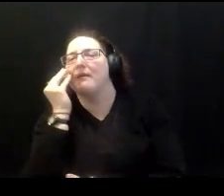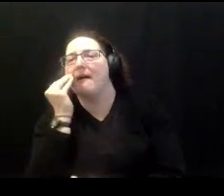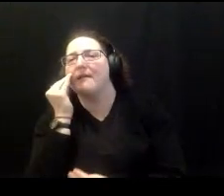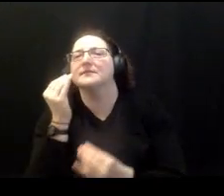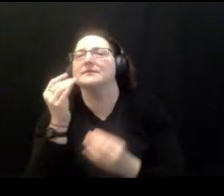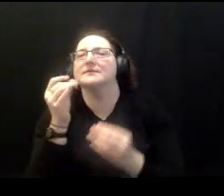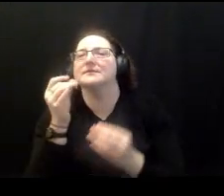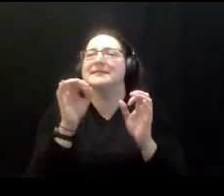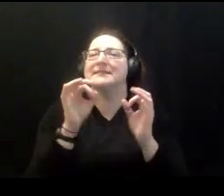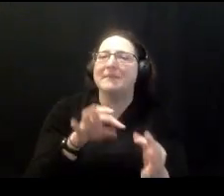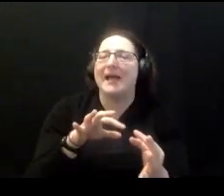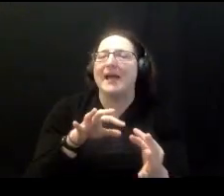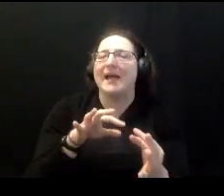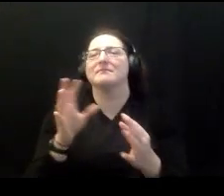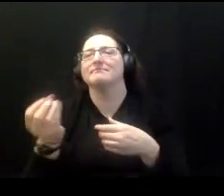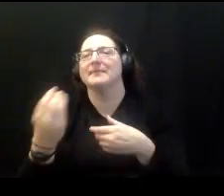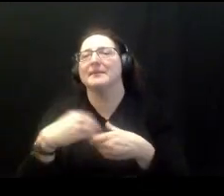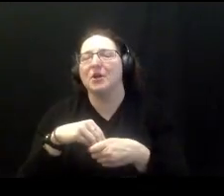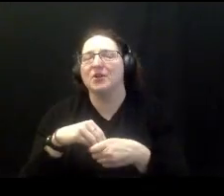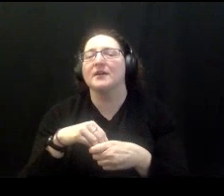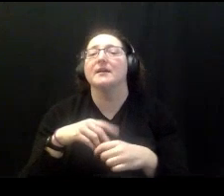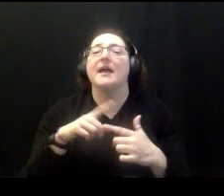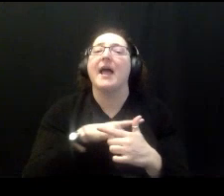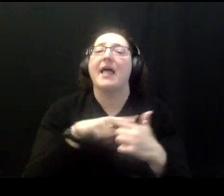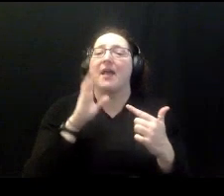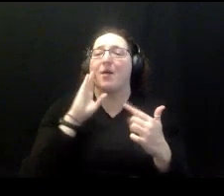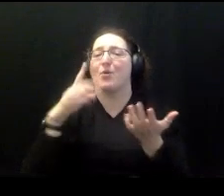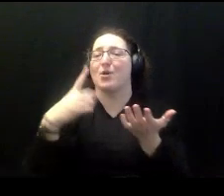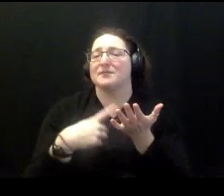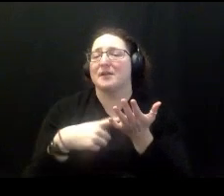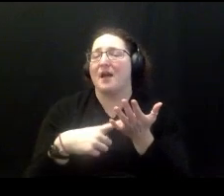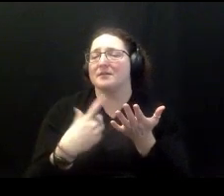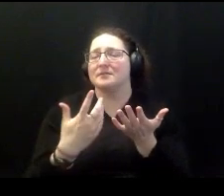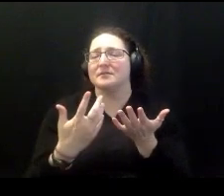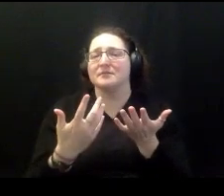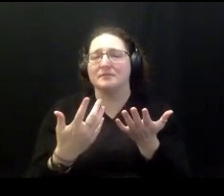input in this process and we'll also talk briefly about how findings from this risk assessment will,